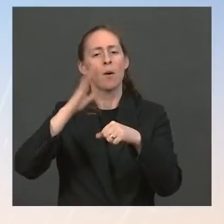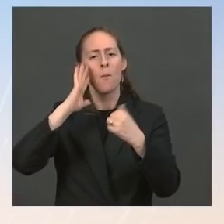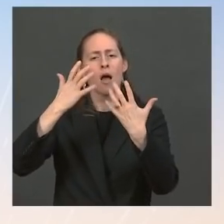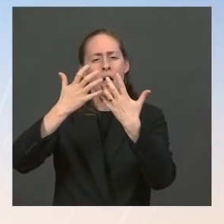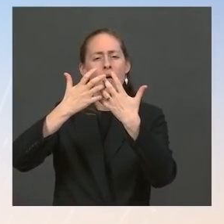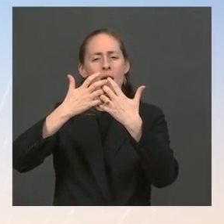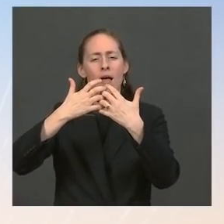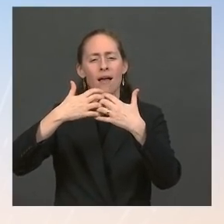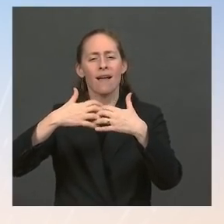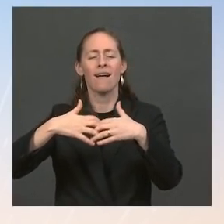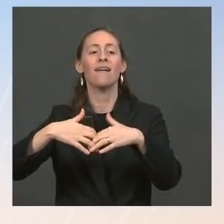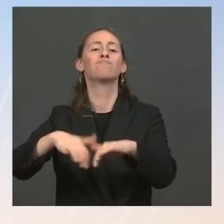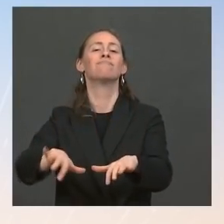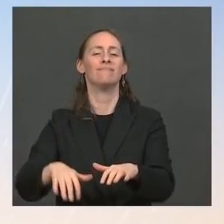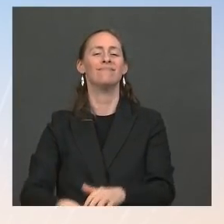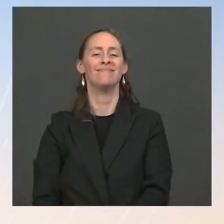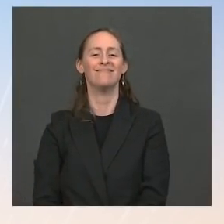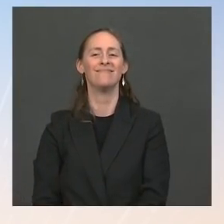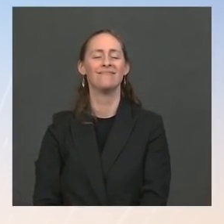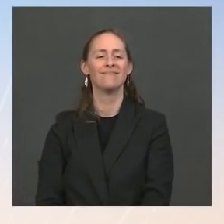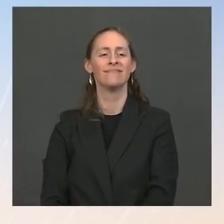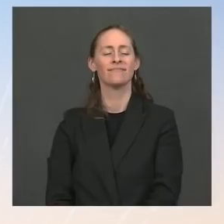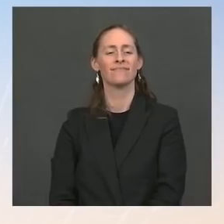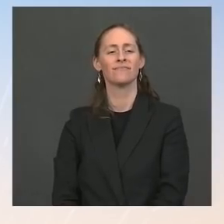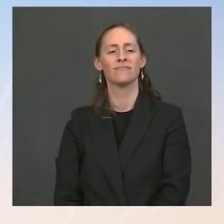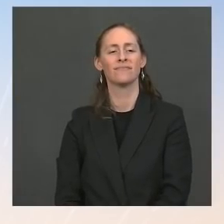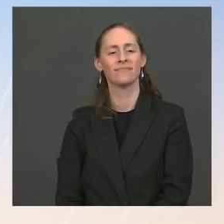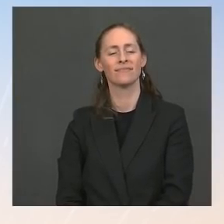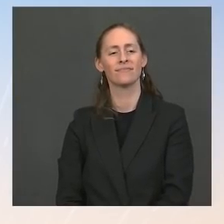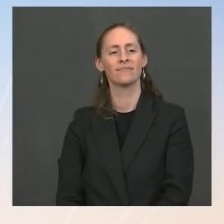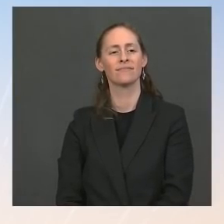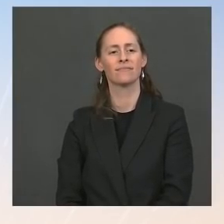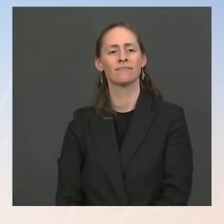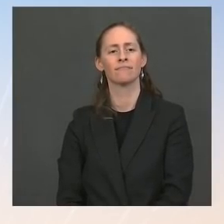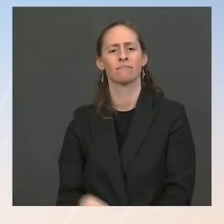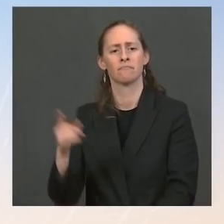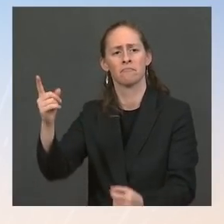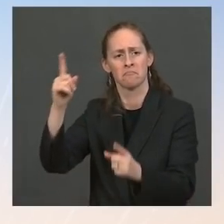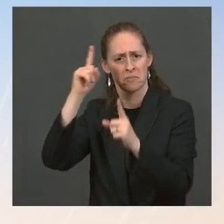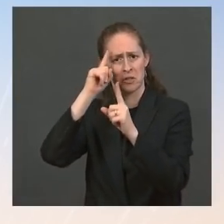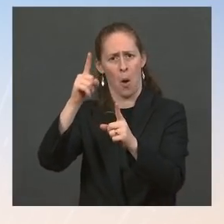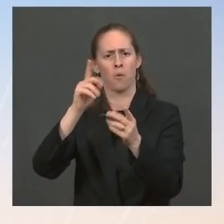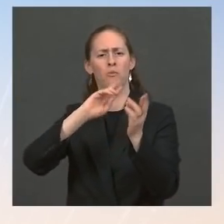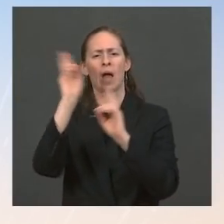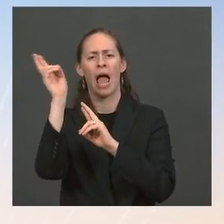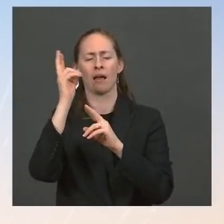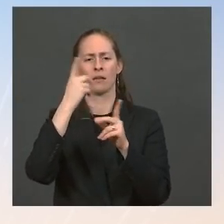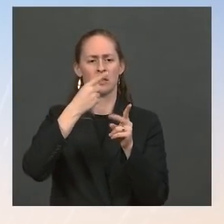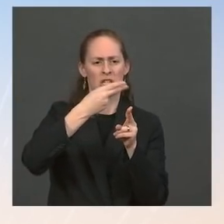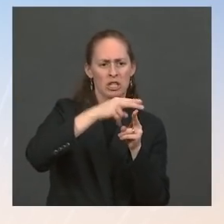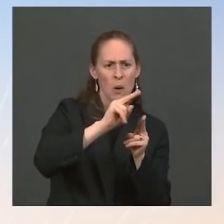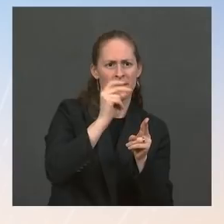is have an impact over the short, medium, and long term by putting people -- more people back to work,